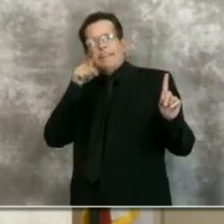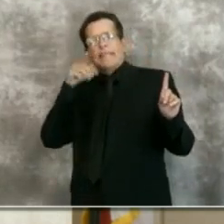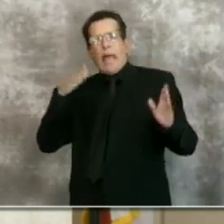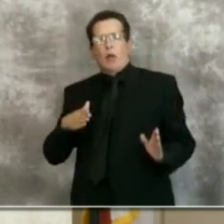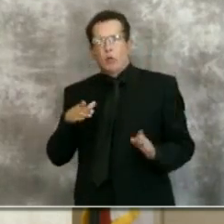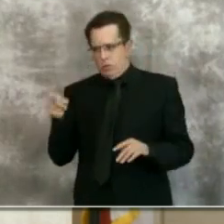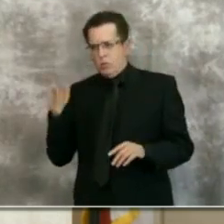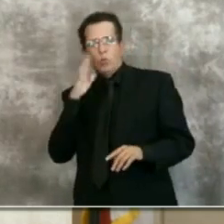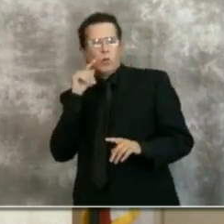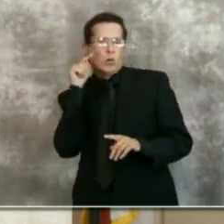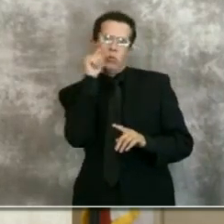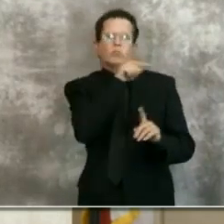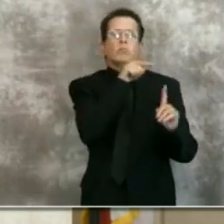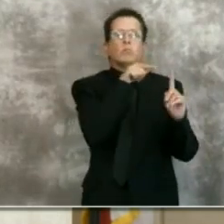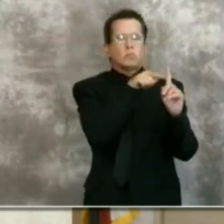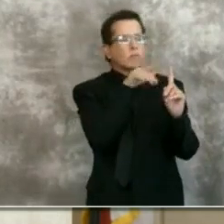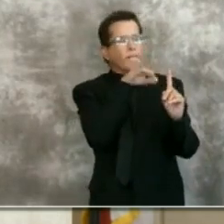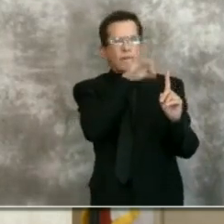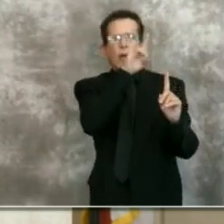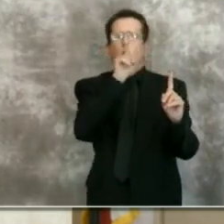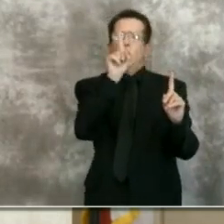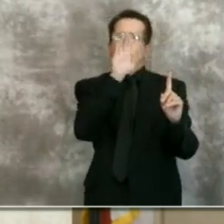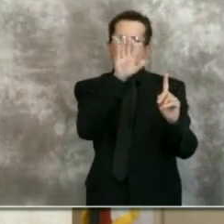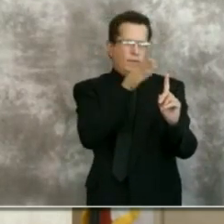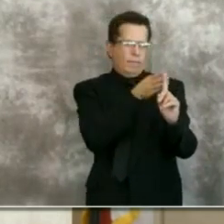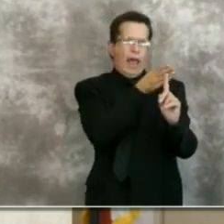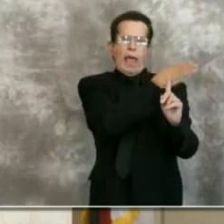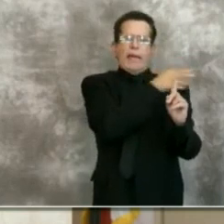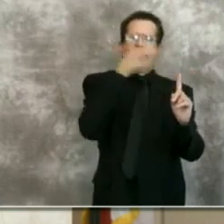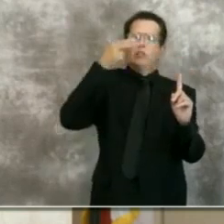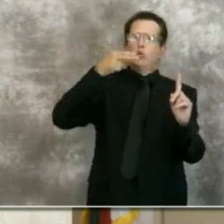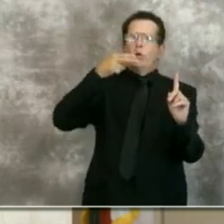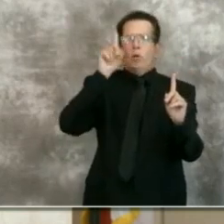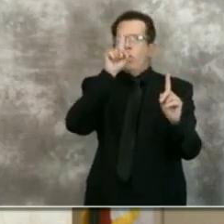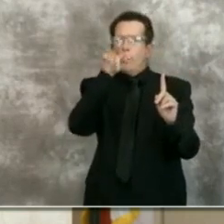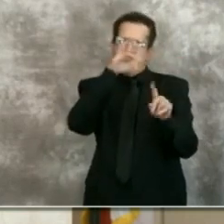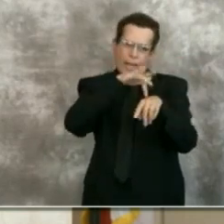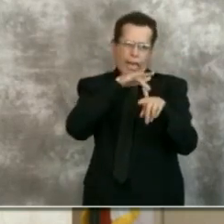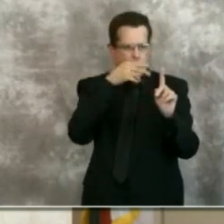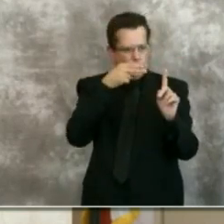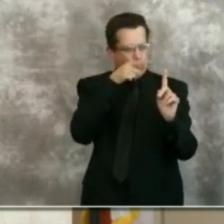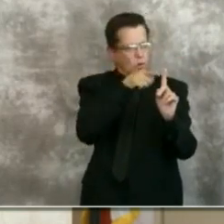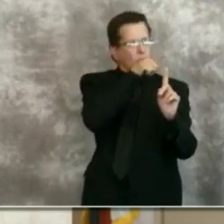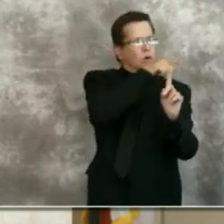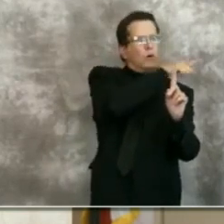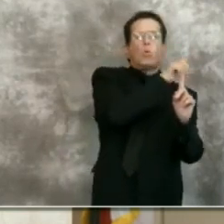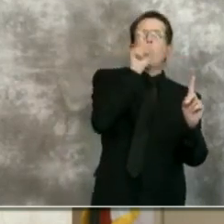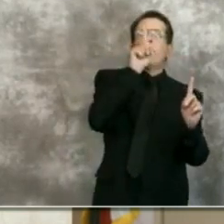POSITIVE CASE. THESE ARE FOLKS WHO HAVE TESTED POSITIVE FOR COVID AND THEY WILL FIRST BE CONTACTED BY A CASE INVESTIGATOR TO REALLY GET ALL